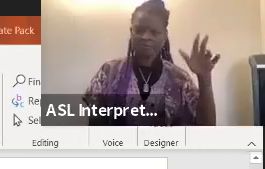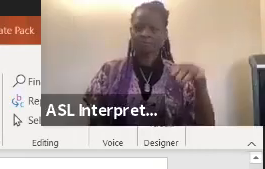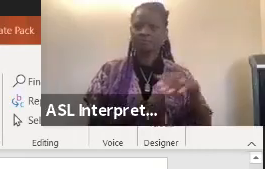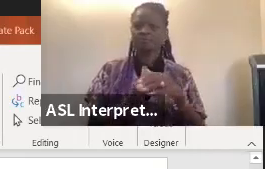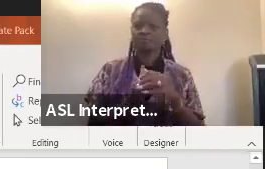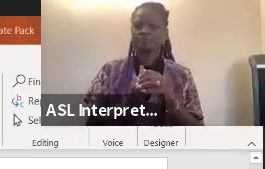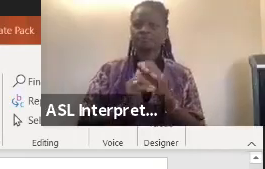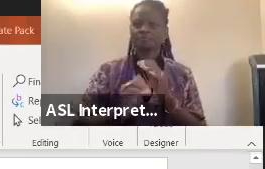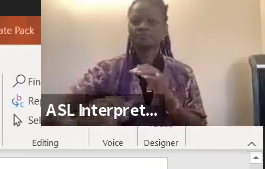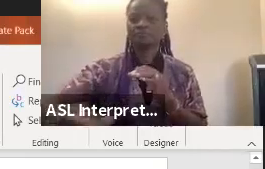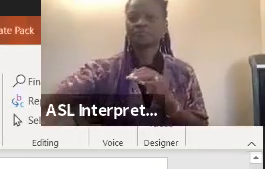Okay.